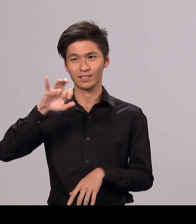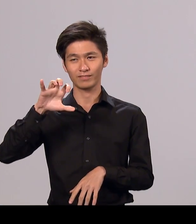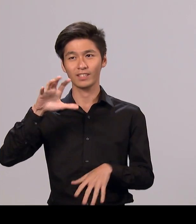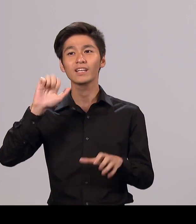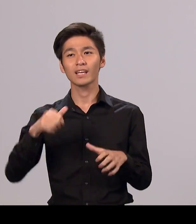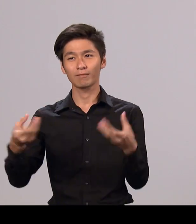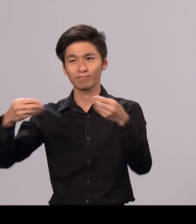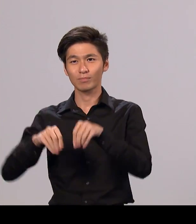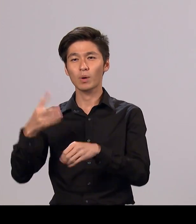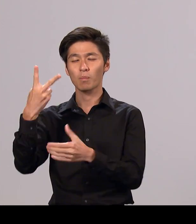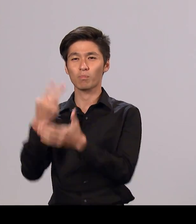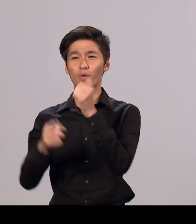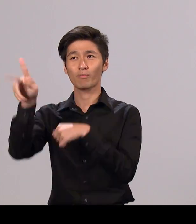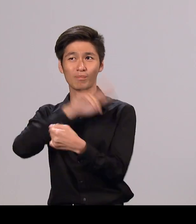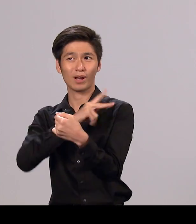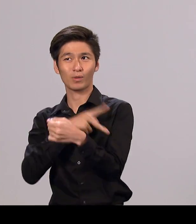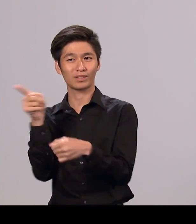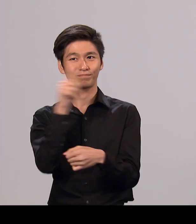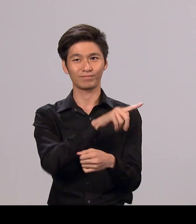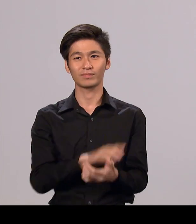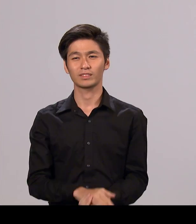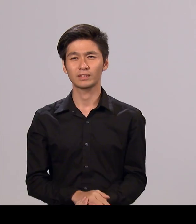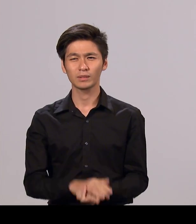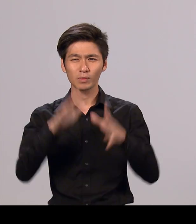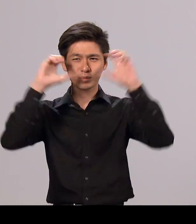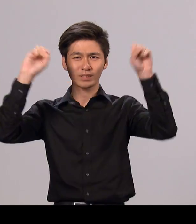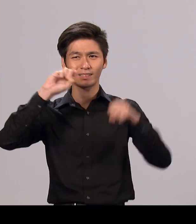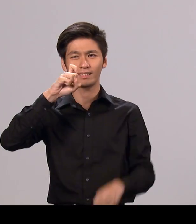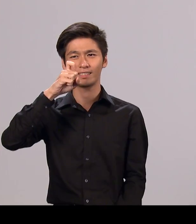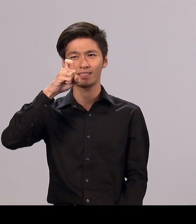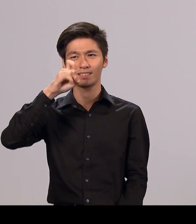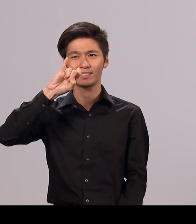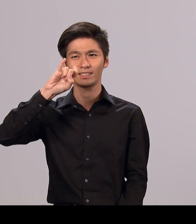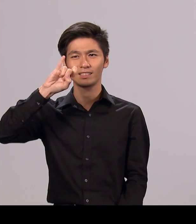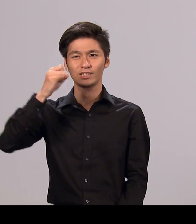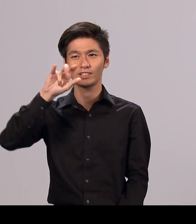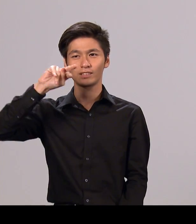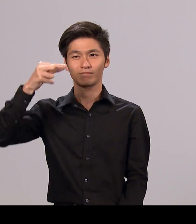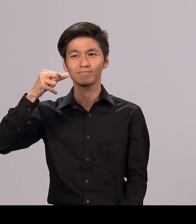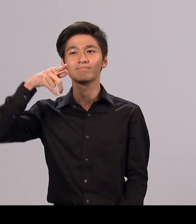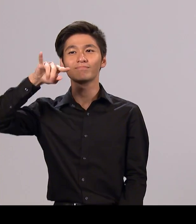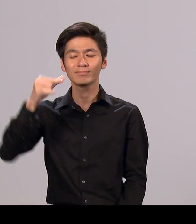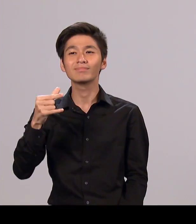And President Xi Jinping said recently that America and China should “cultivate common circles of friends”.